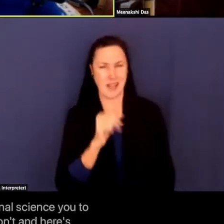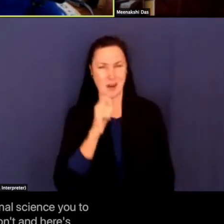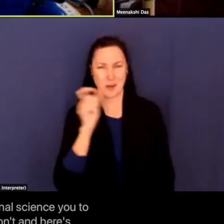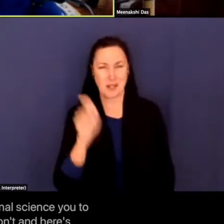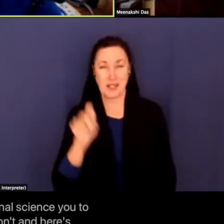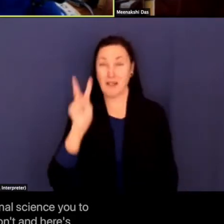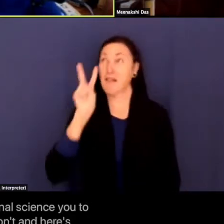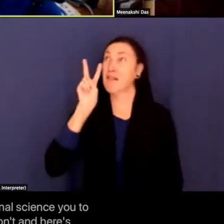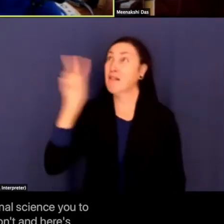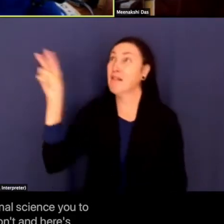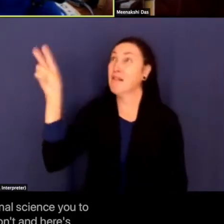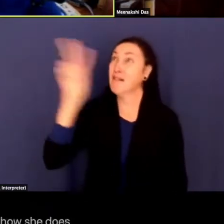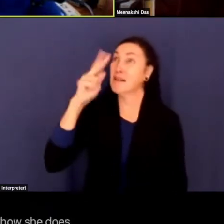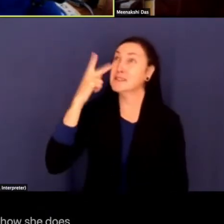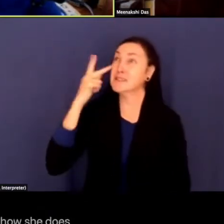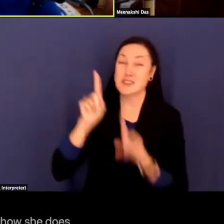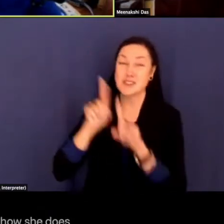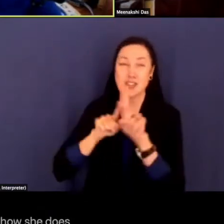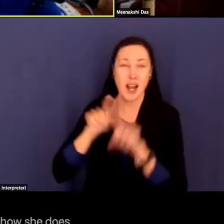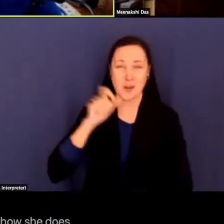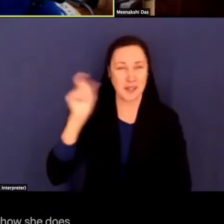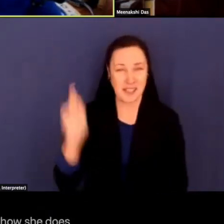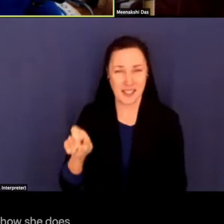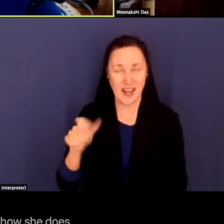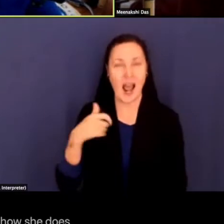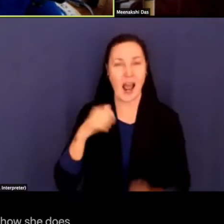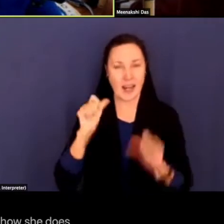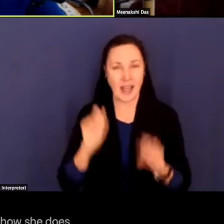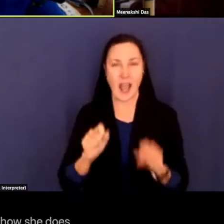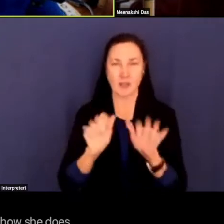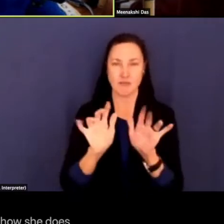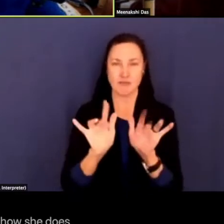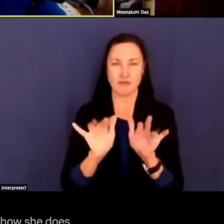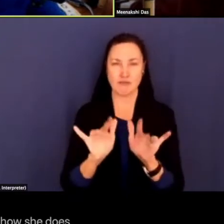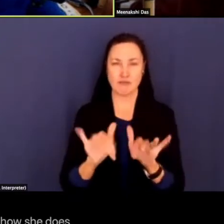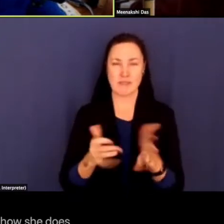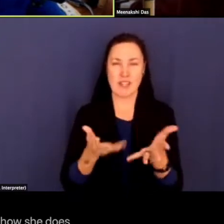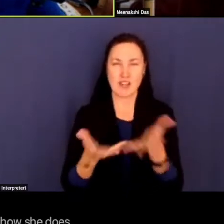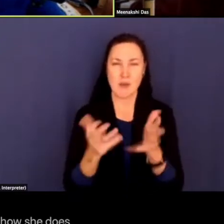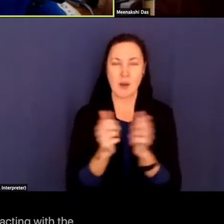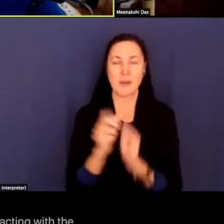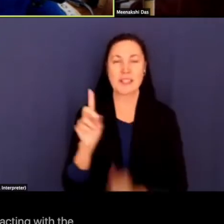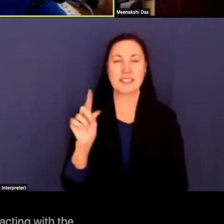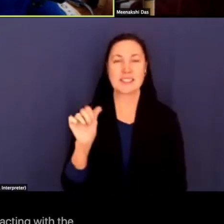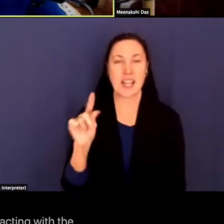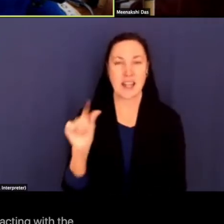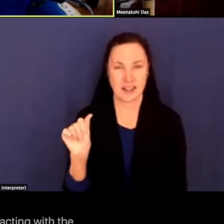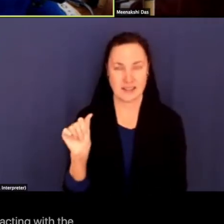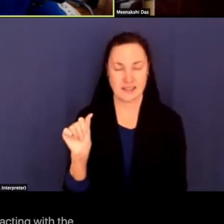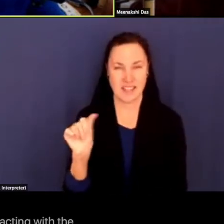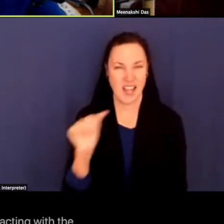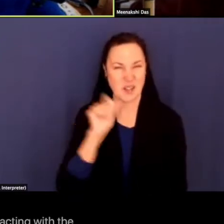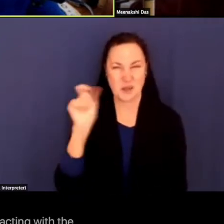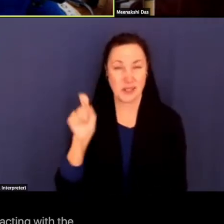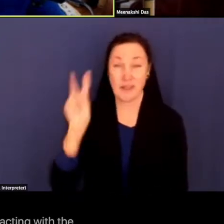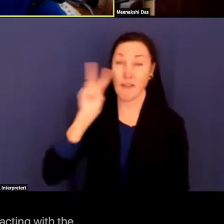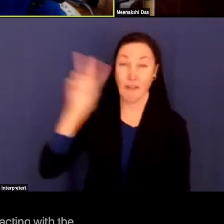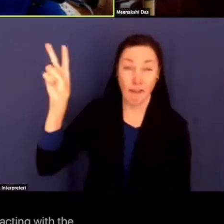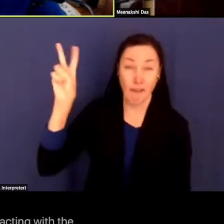So I think for allies just like we all do with our own prejudices we have to constantly be self